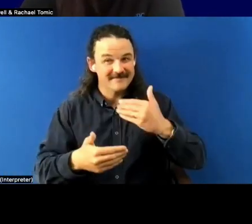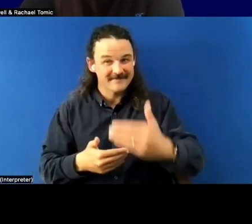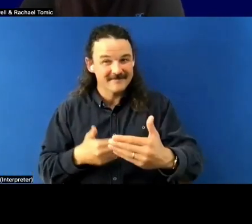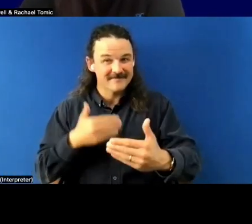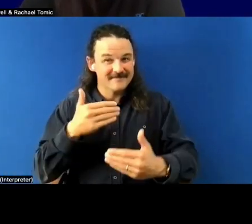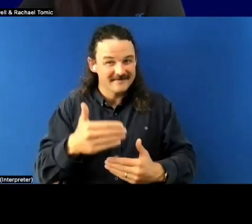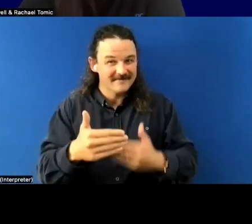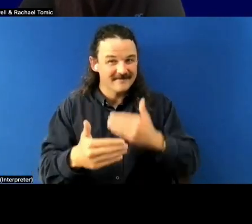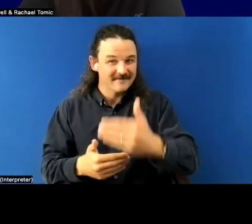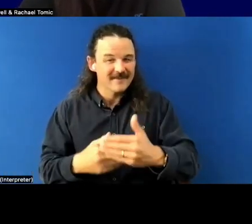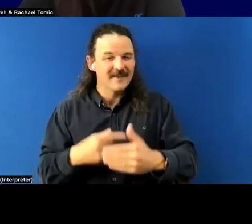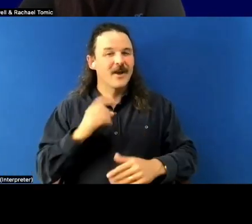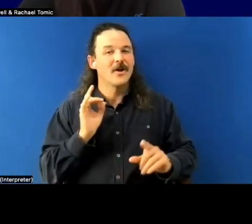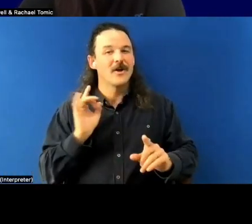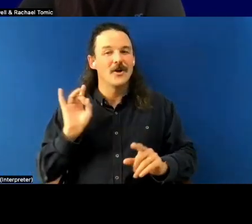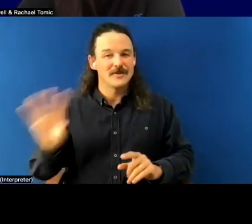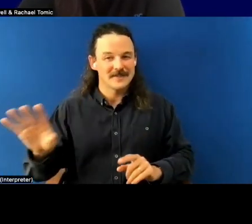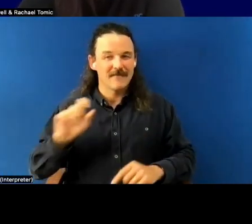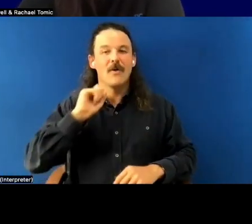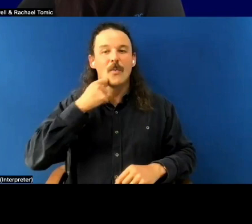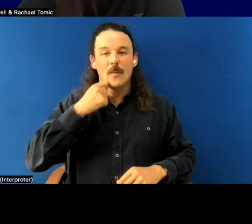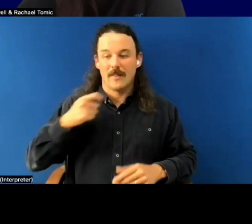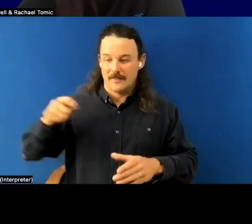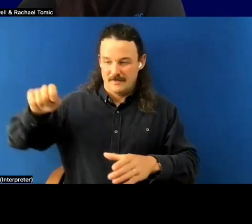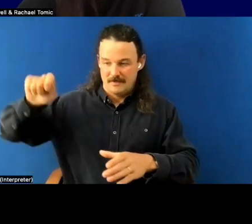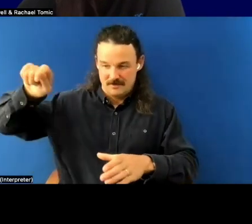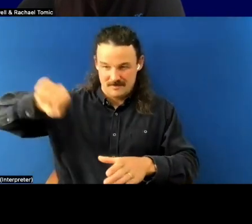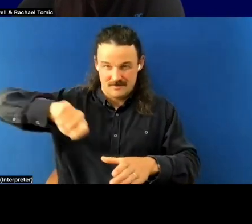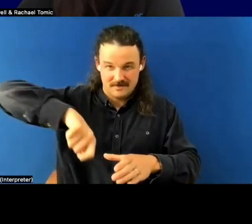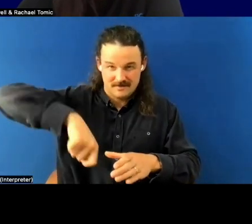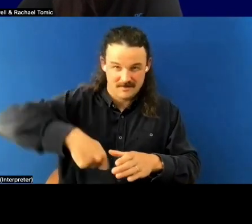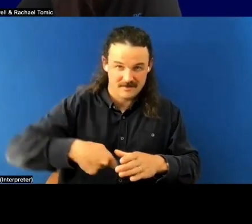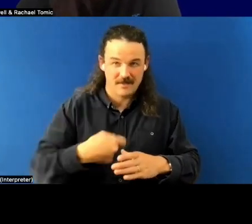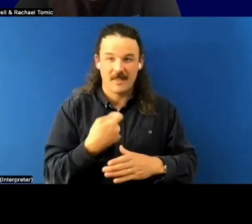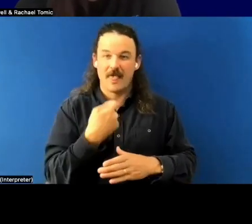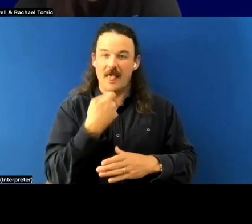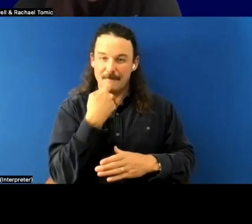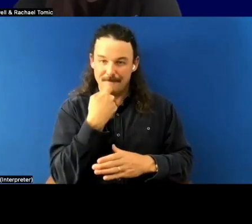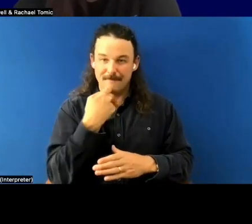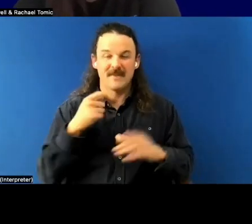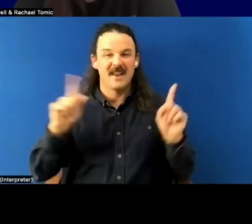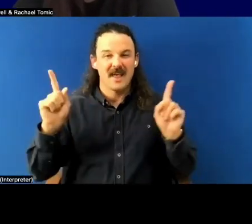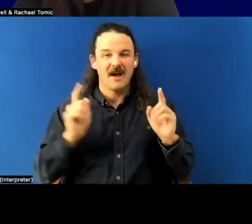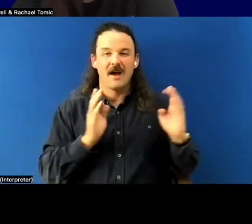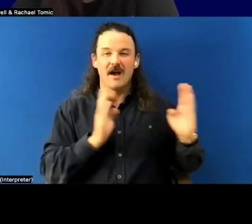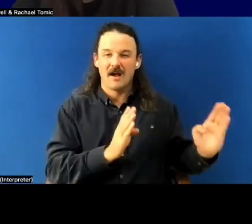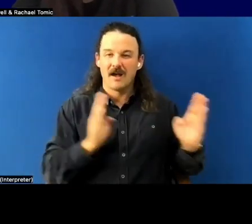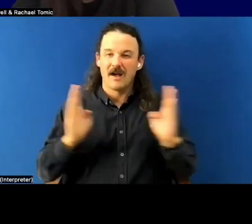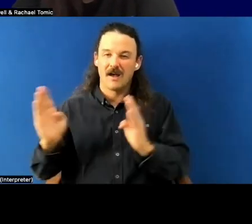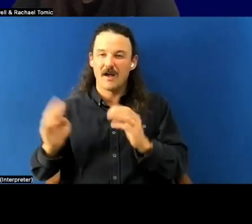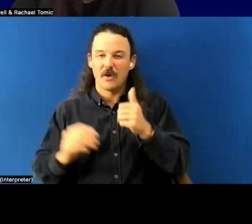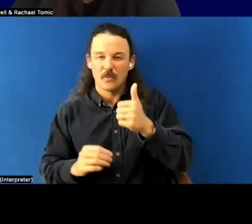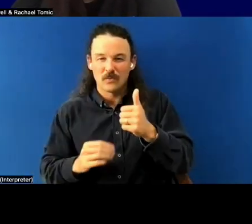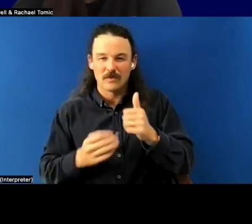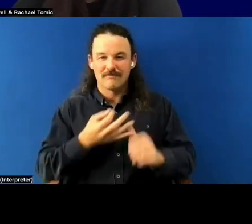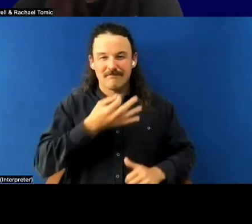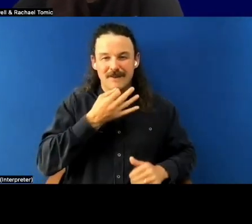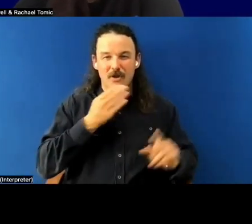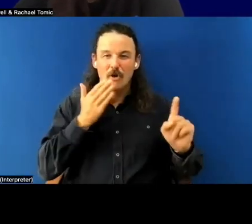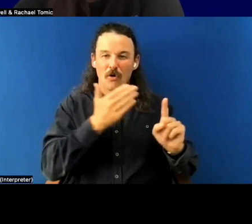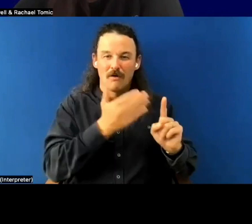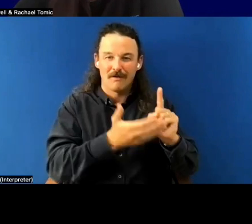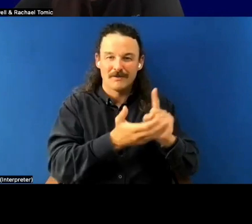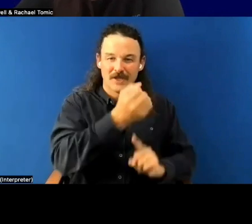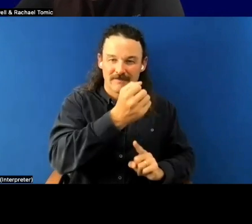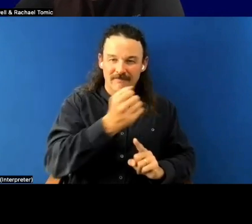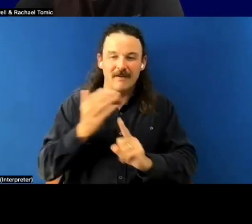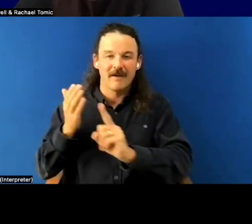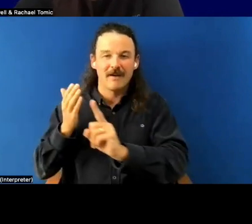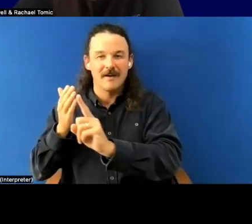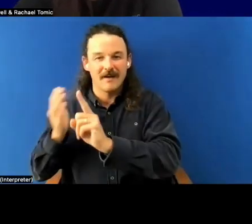now that is a really good micro goal achievement. We have also used hand-under-hand support as she